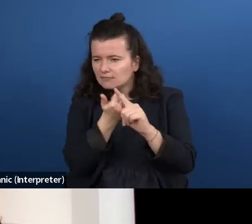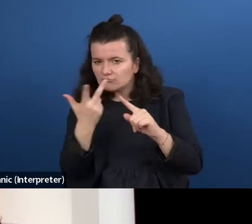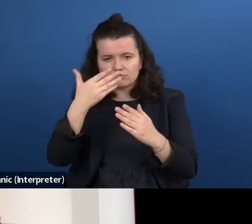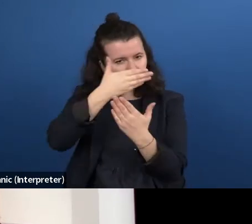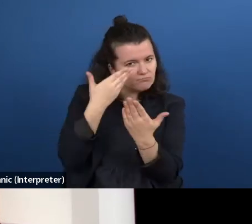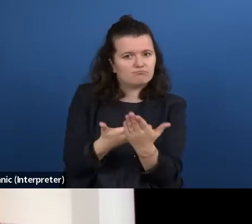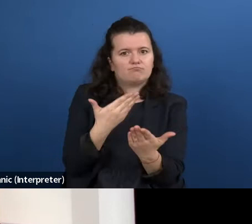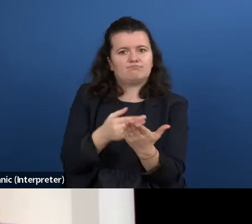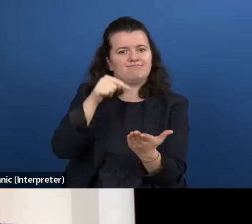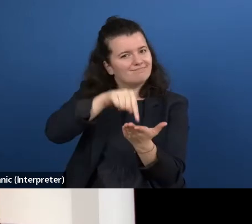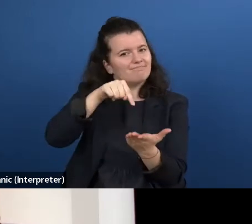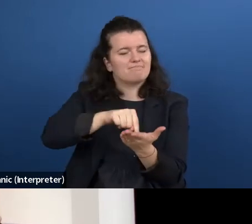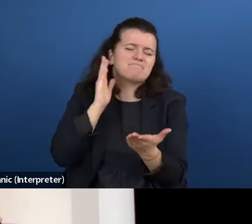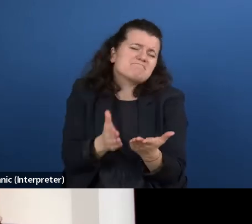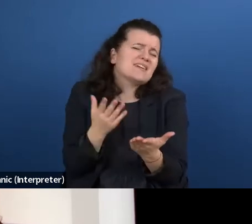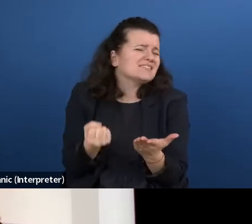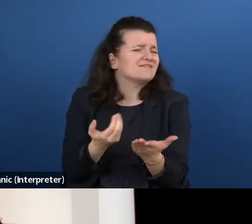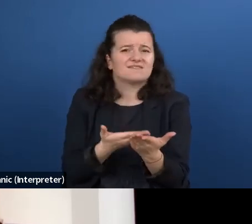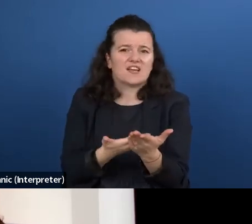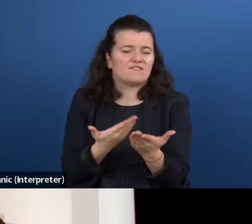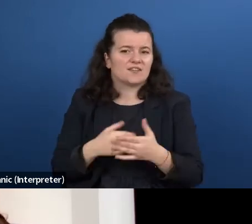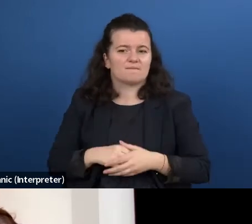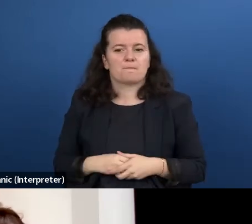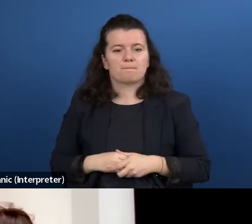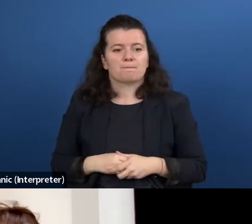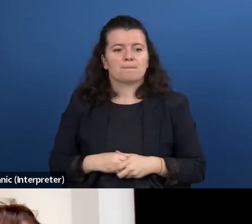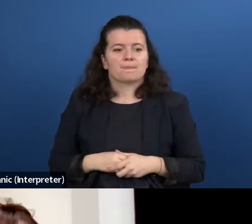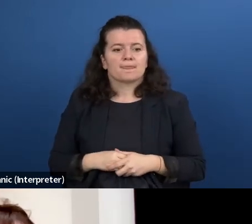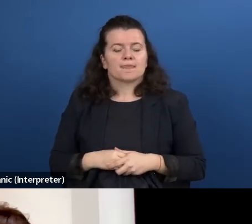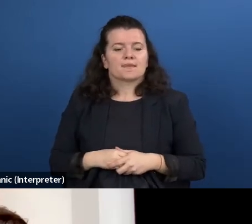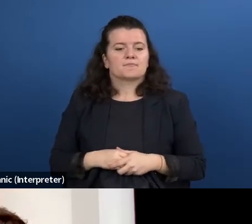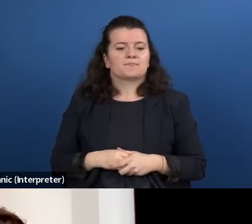And we need to make sure disability as a variable is included.